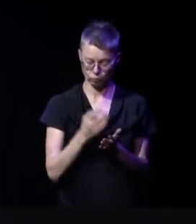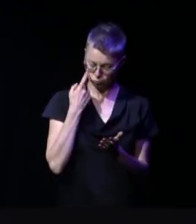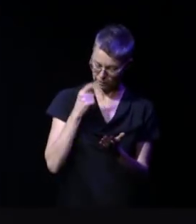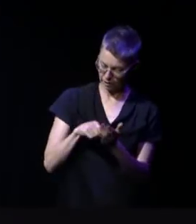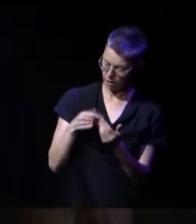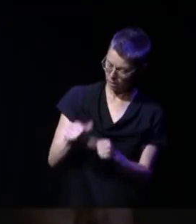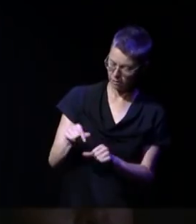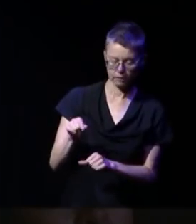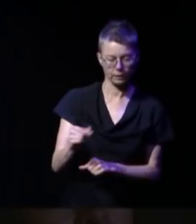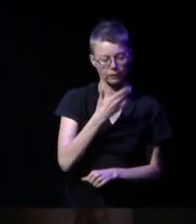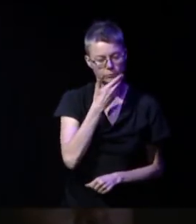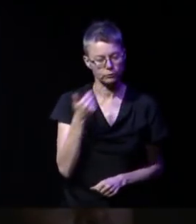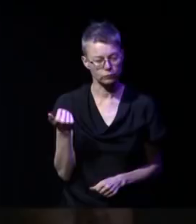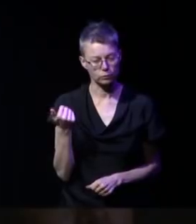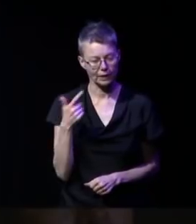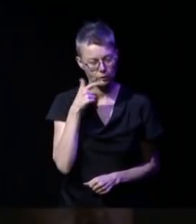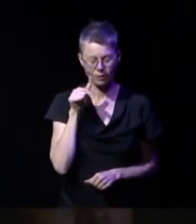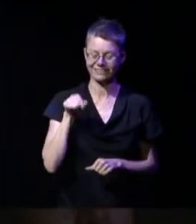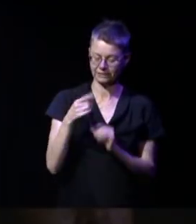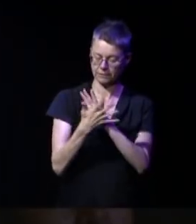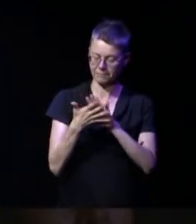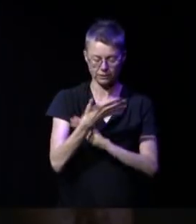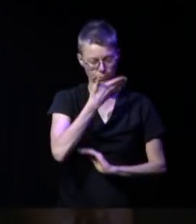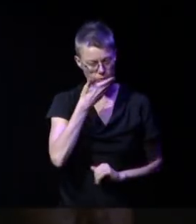How to define beauty? How to cultivate beauty?